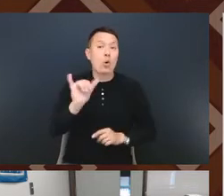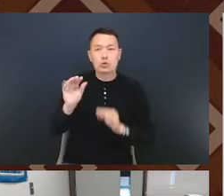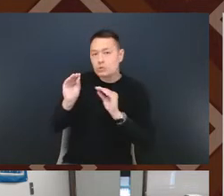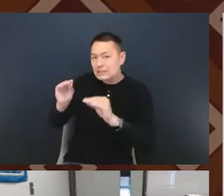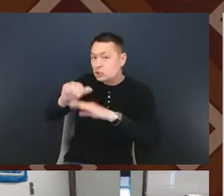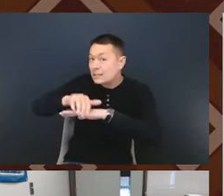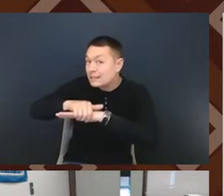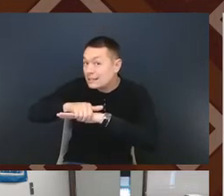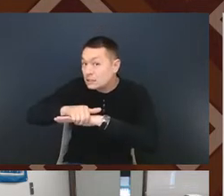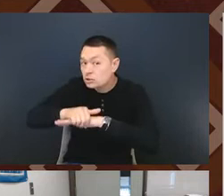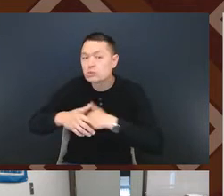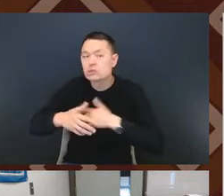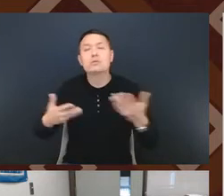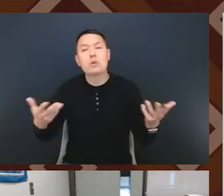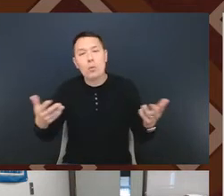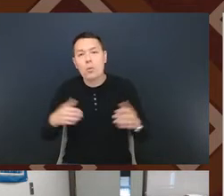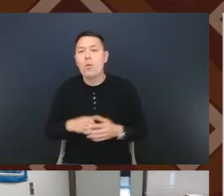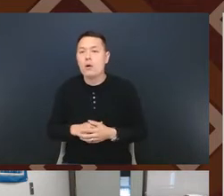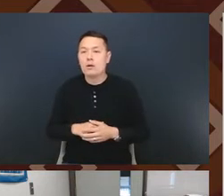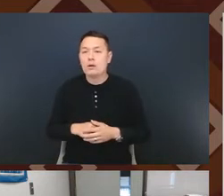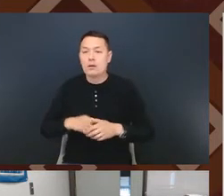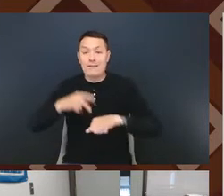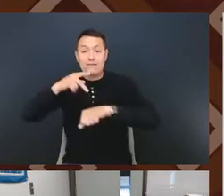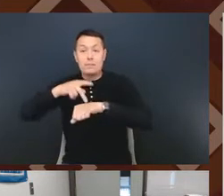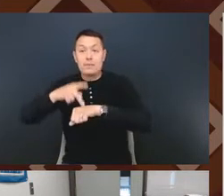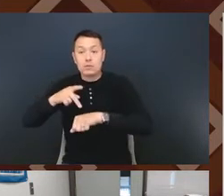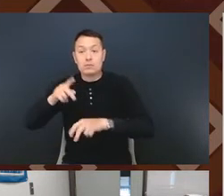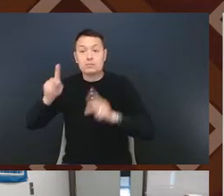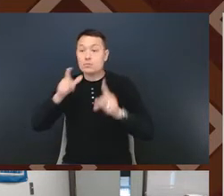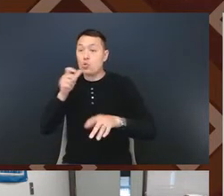And so the Filipinos that came over to English